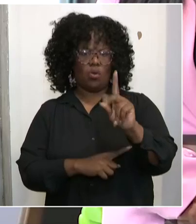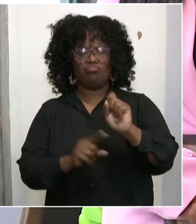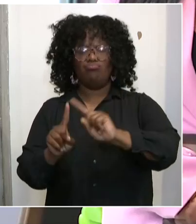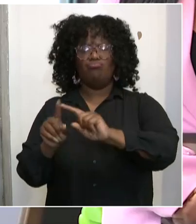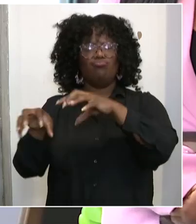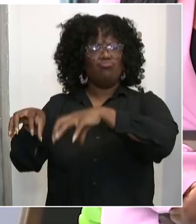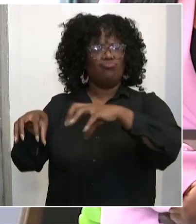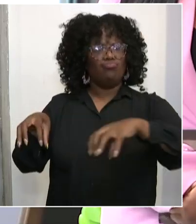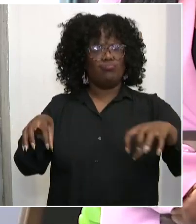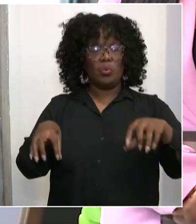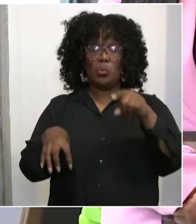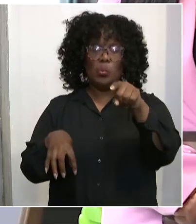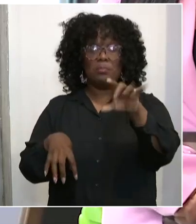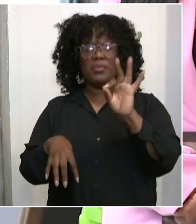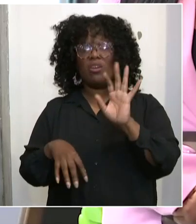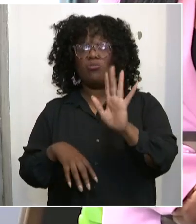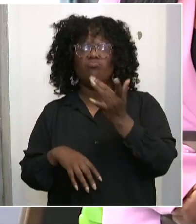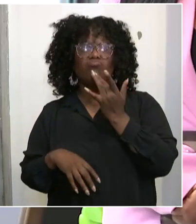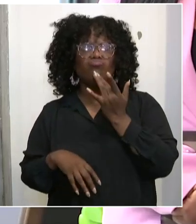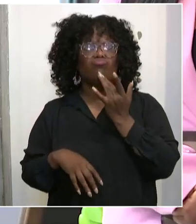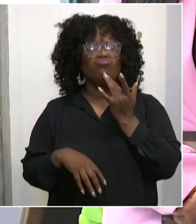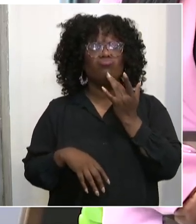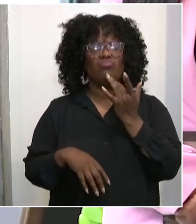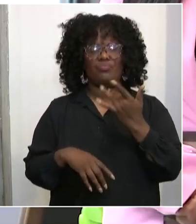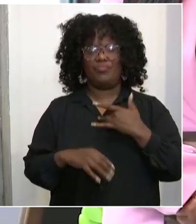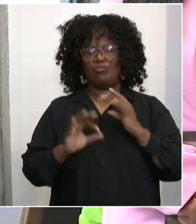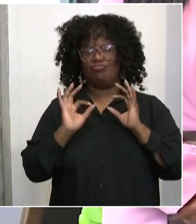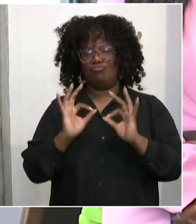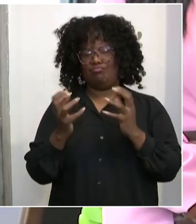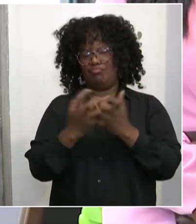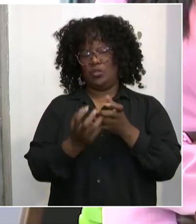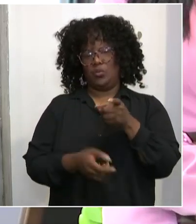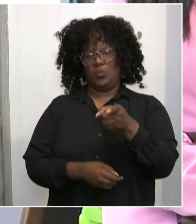uh the event or venue, uh, that, that. You like and I,